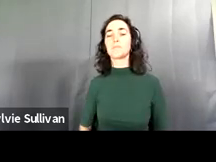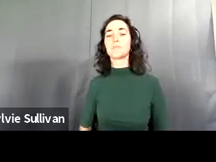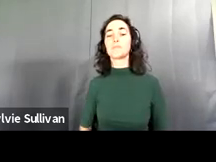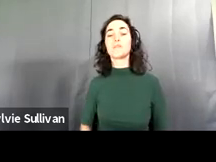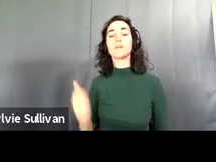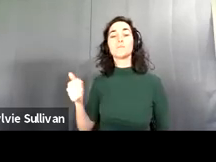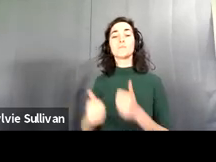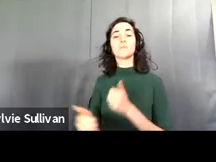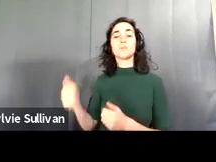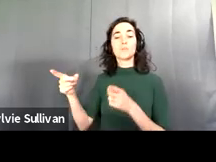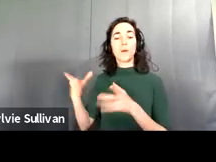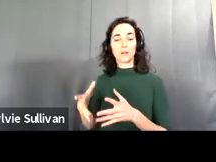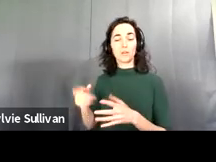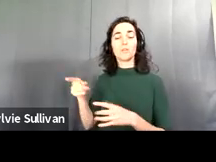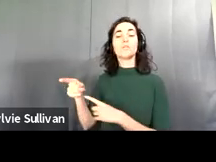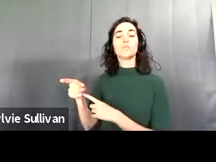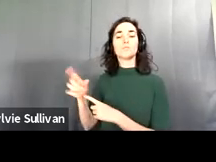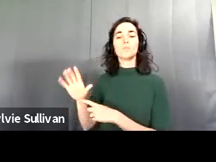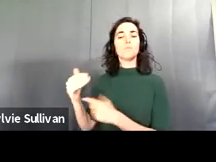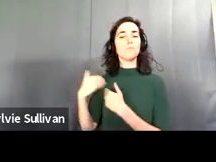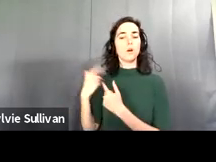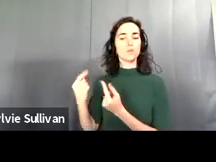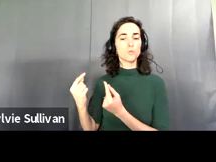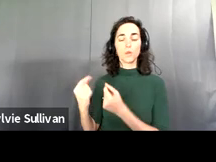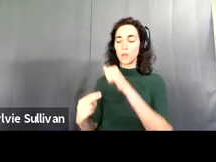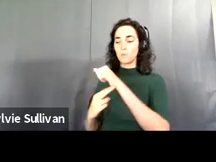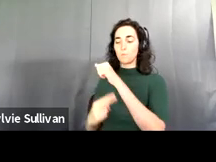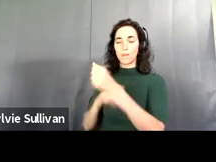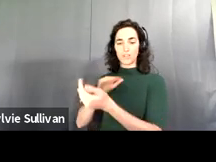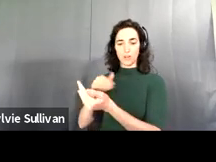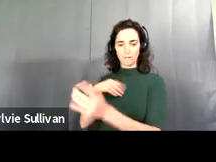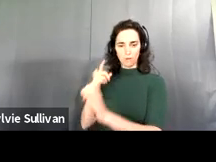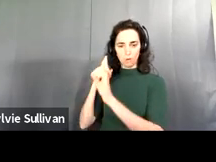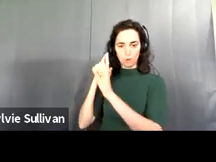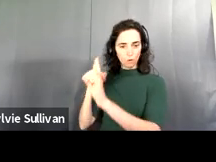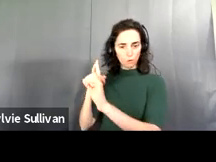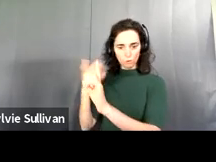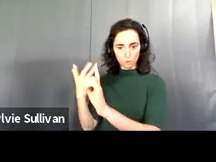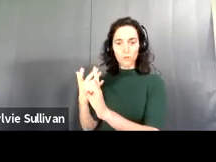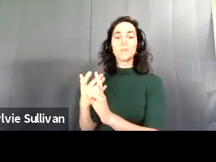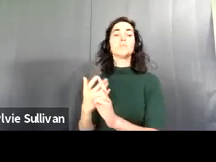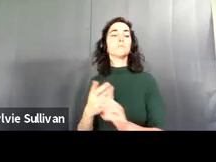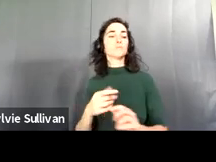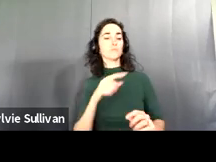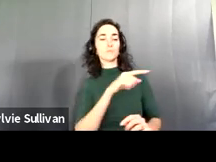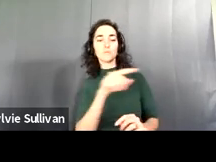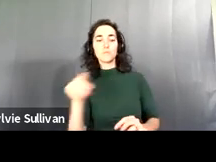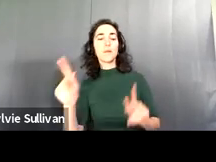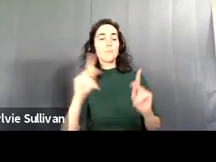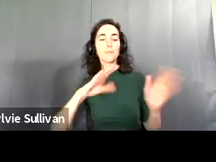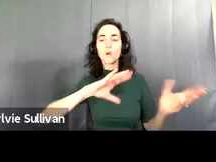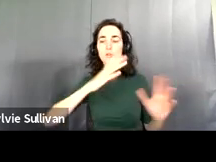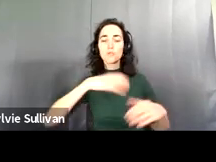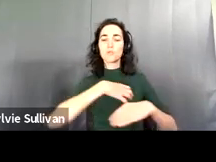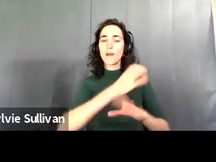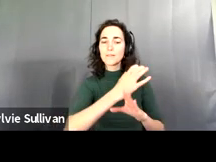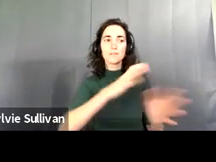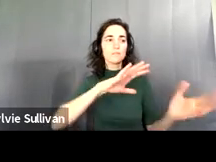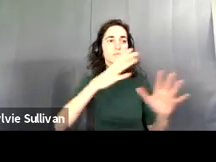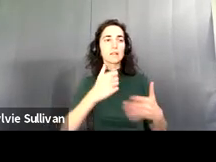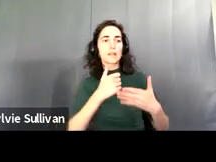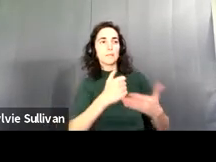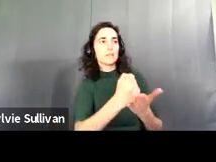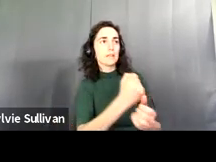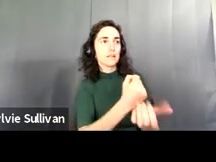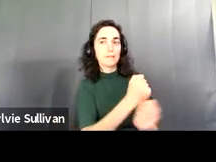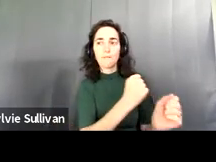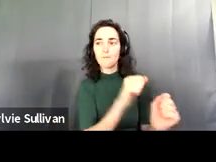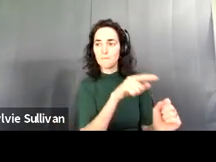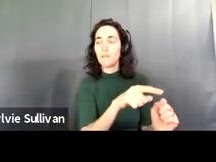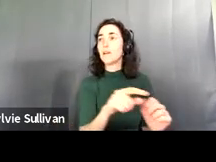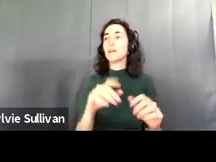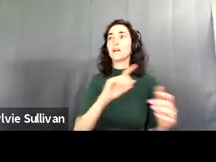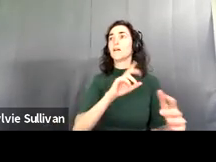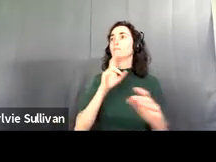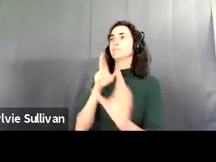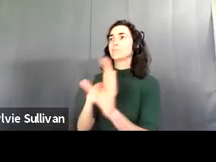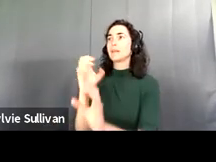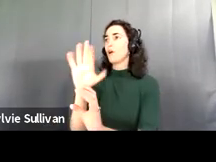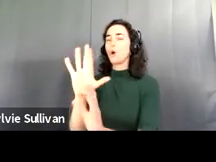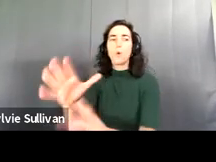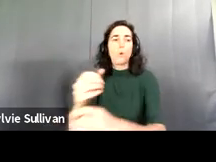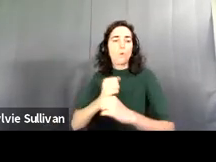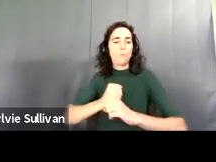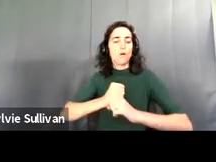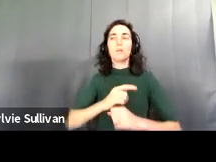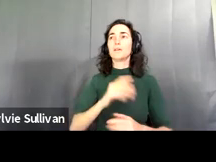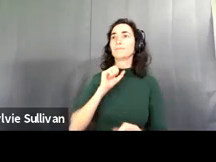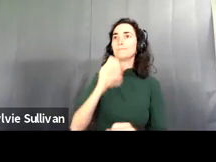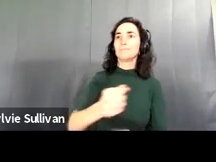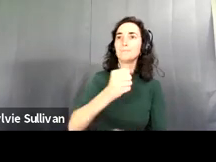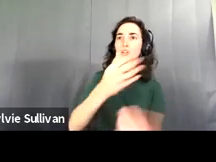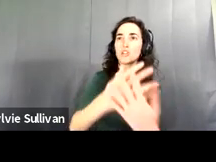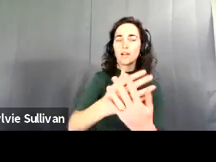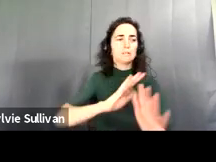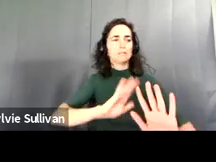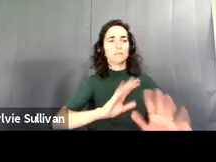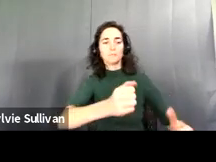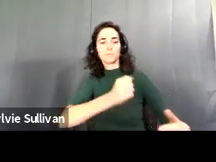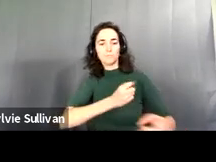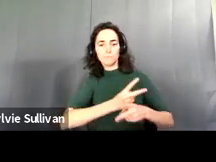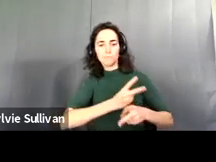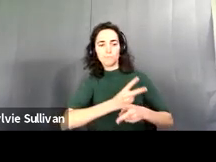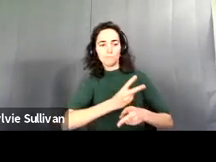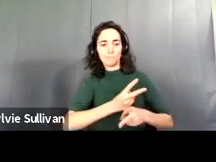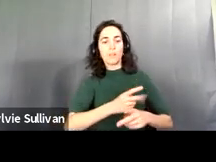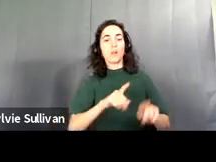As the executive director she will implement the bridge centers goals to provide a safety net to catch people in crisis, keep them out of the emergency rooms and jails and link them to providers to create a continuum of care.